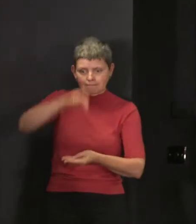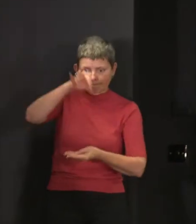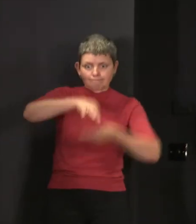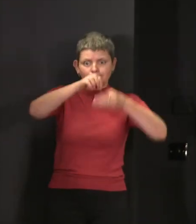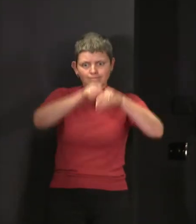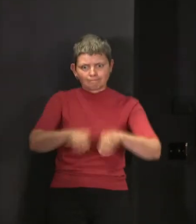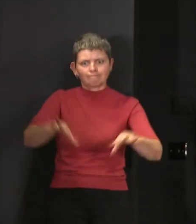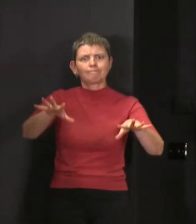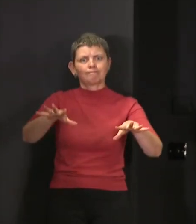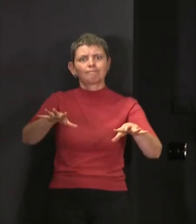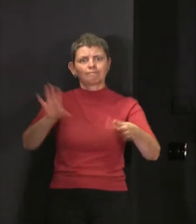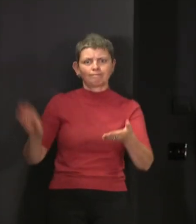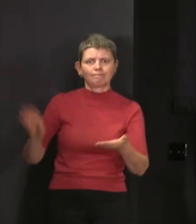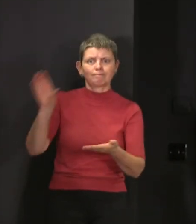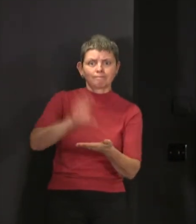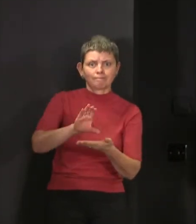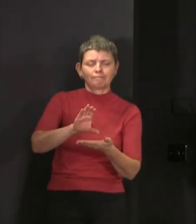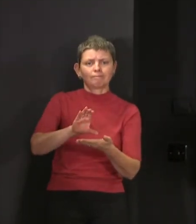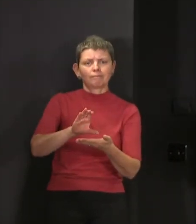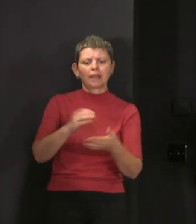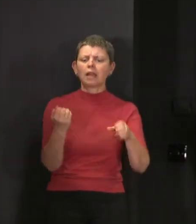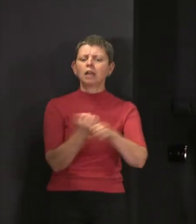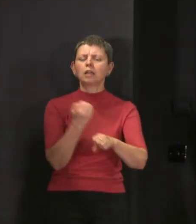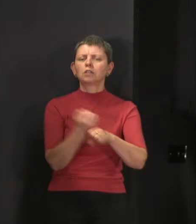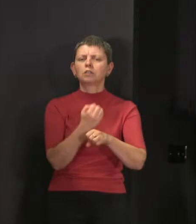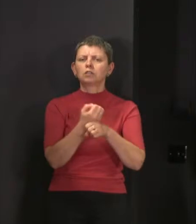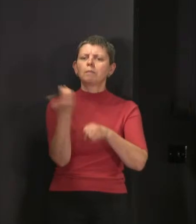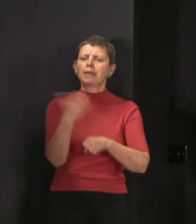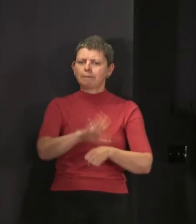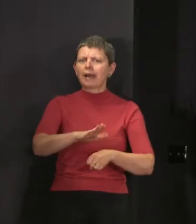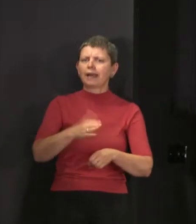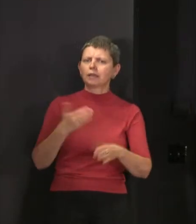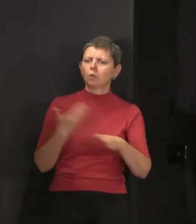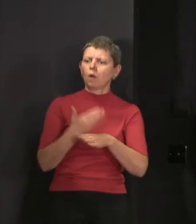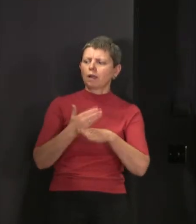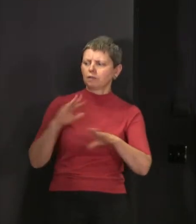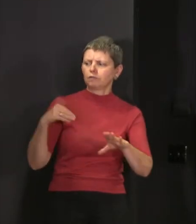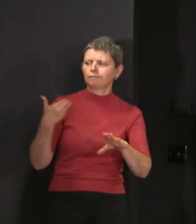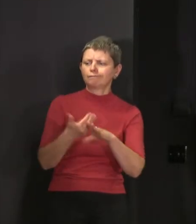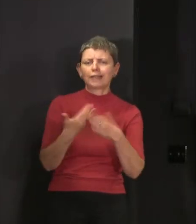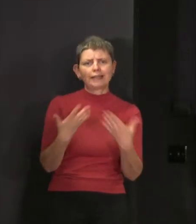economy. Clearly, construction has been bad for some time in Scotland. But we are also